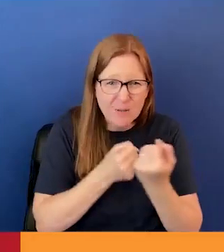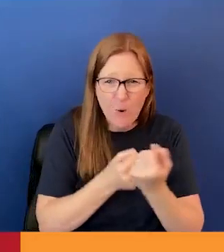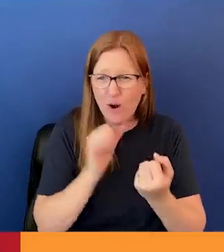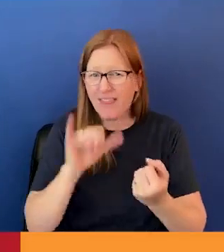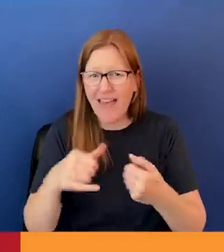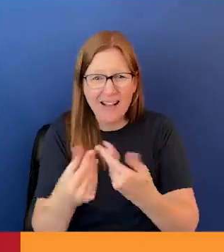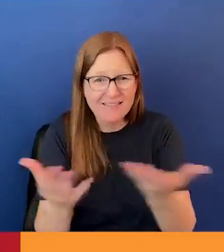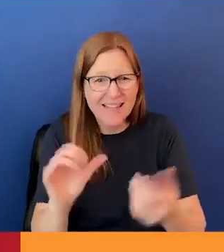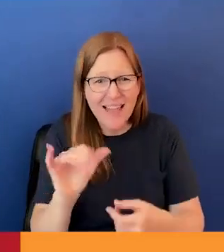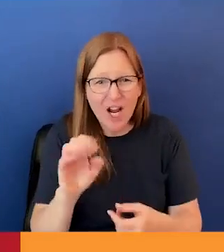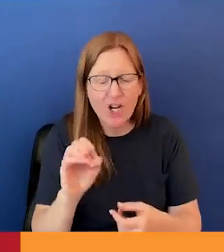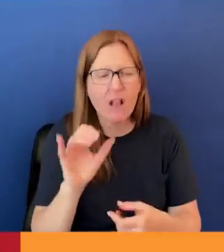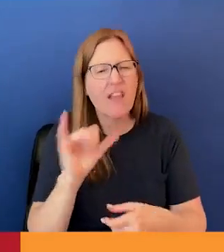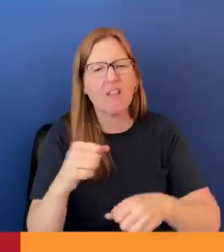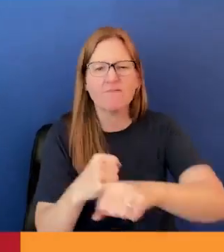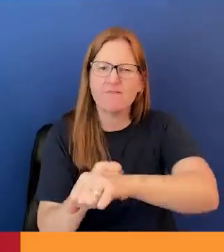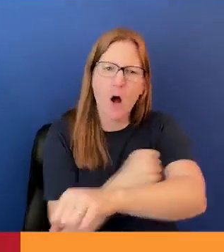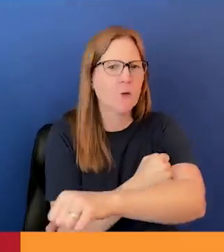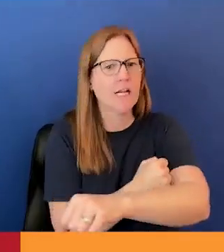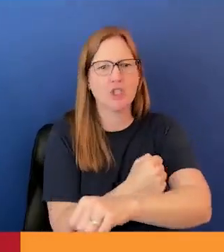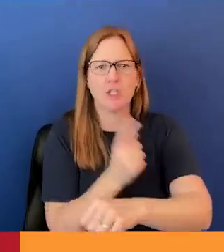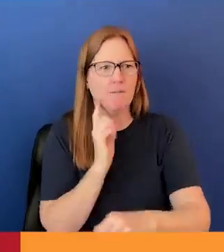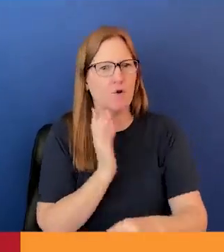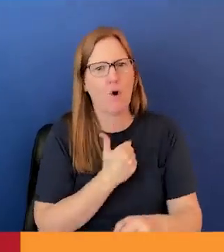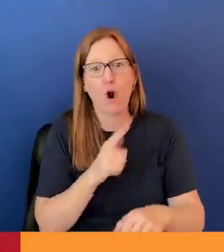it's the bedrock and the long-term care system in this country,